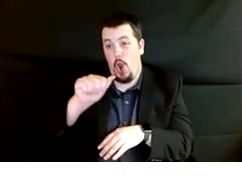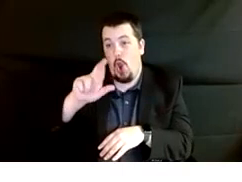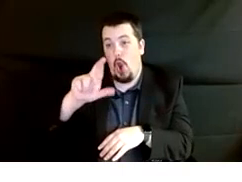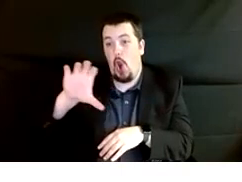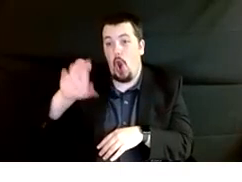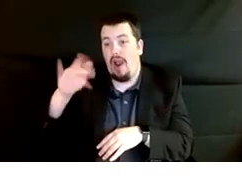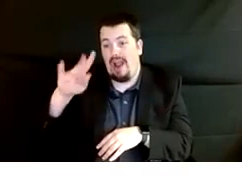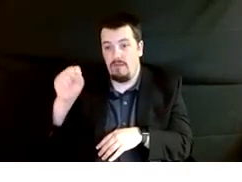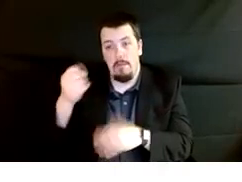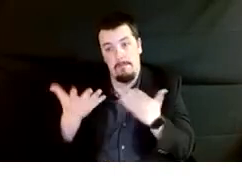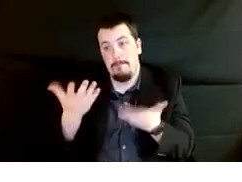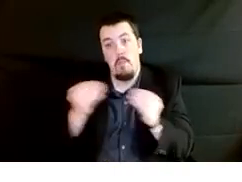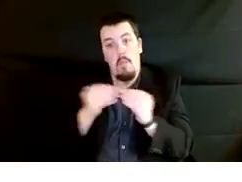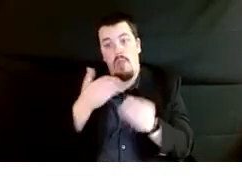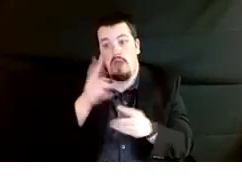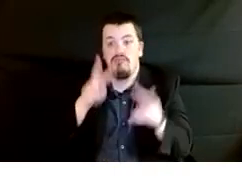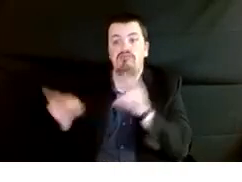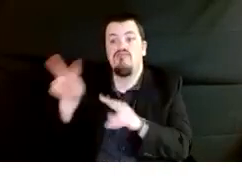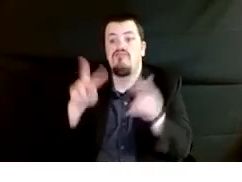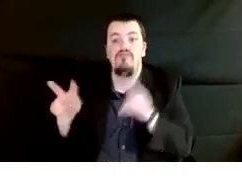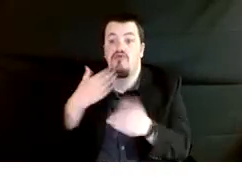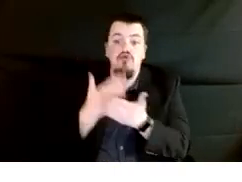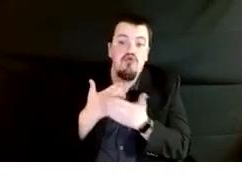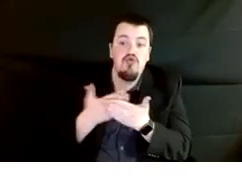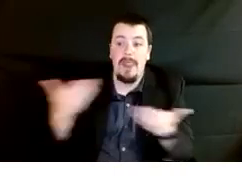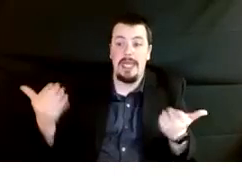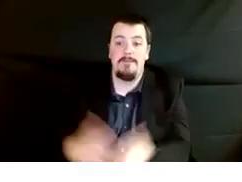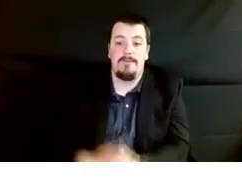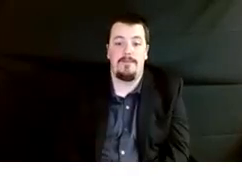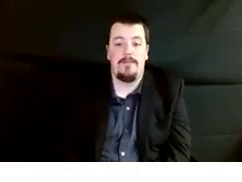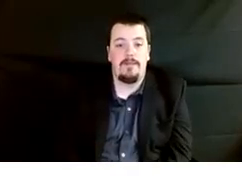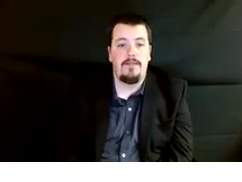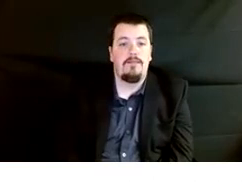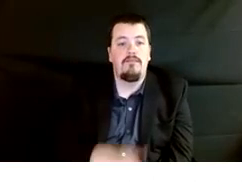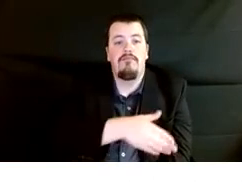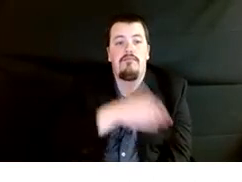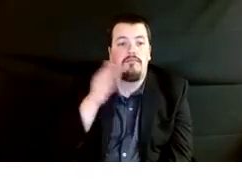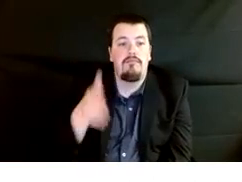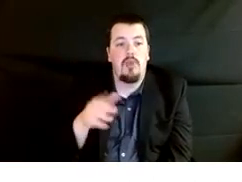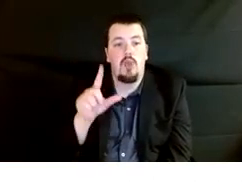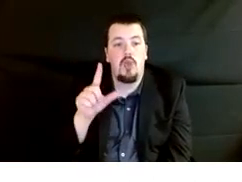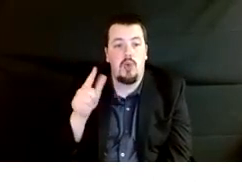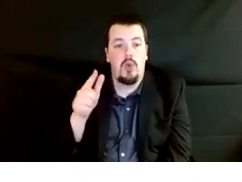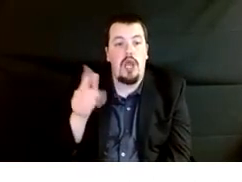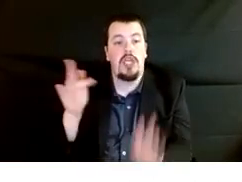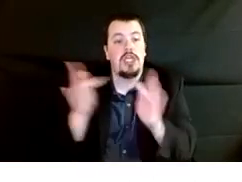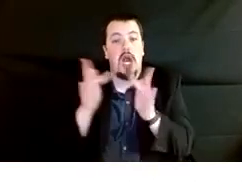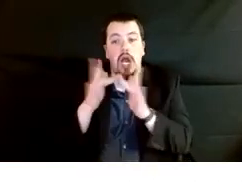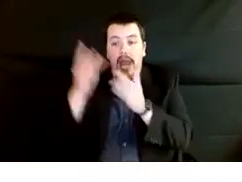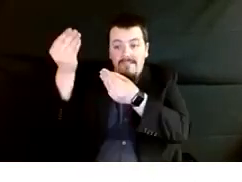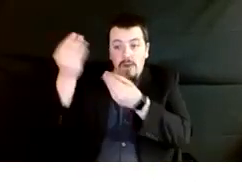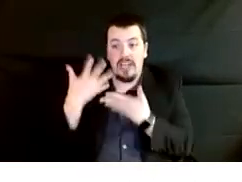things that you want to take a look at um going to slide 21... contact information for all of us,